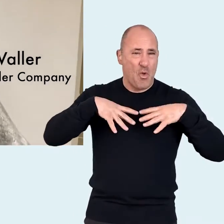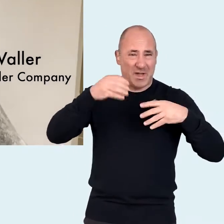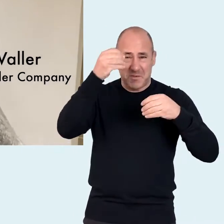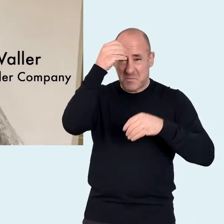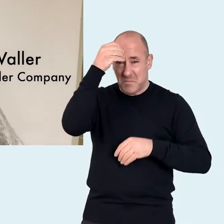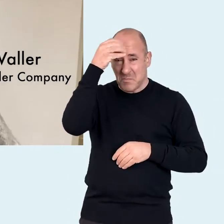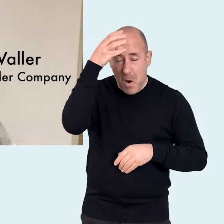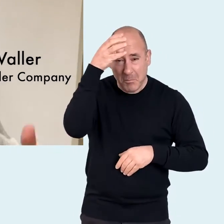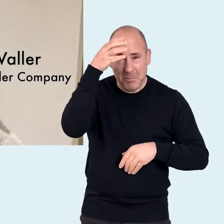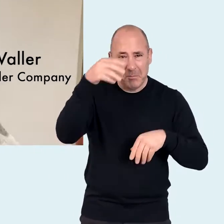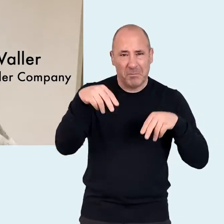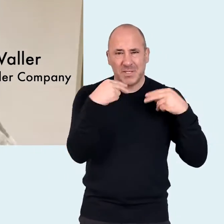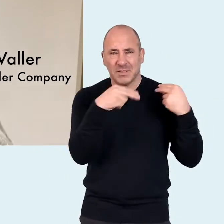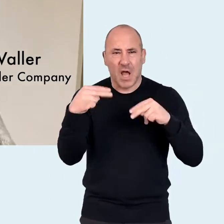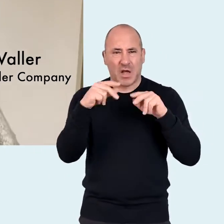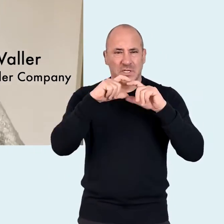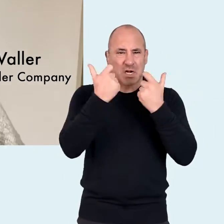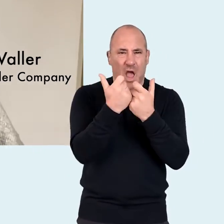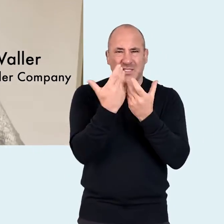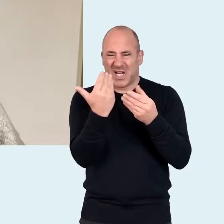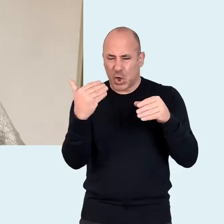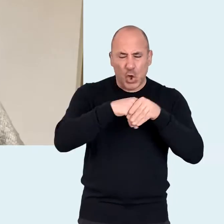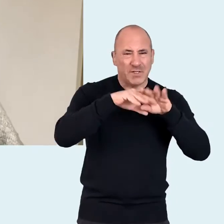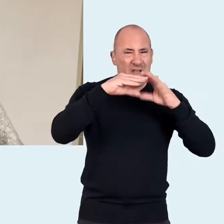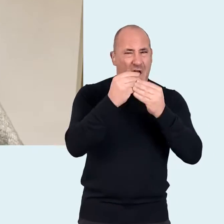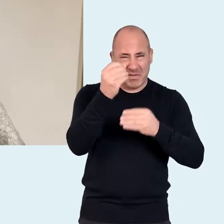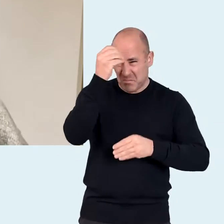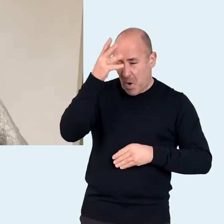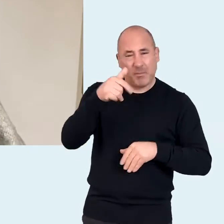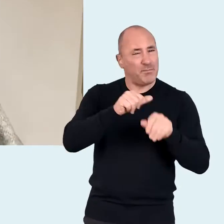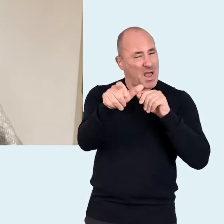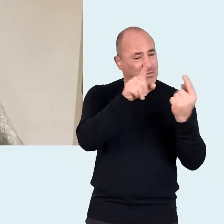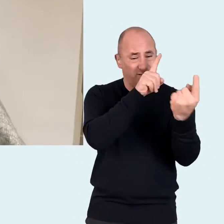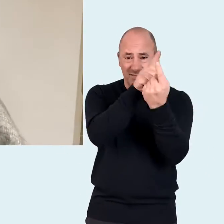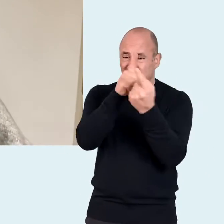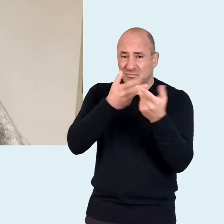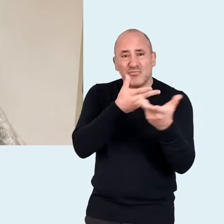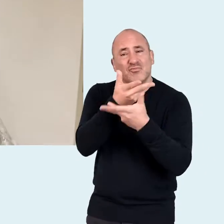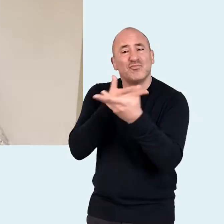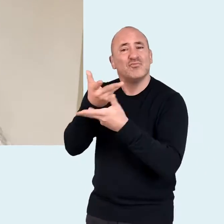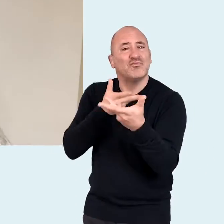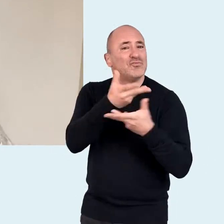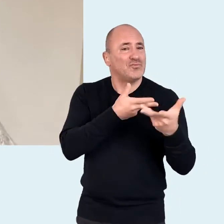have such a massive knowledge in how to make their dance classes and how to make their